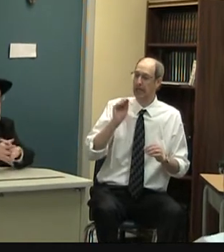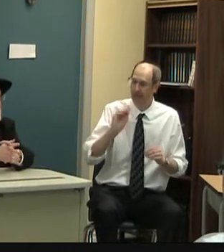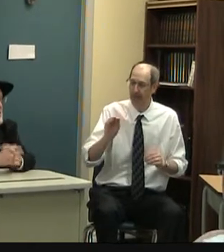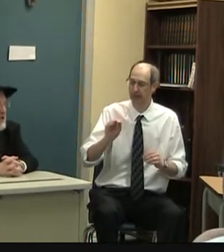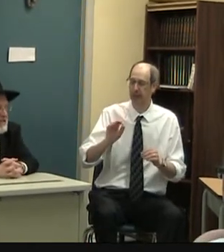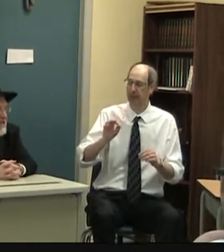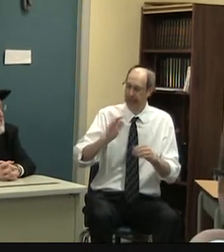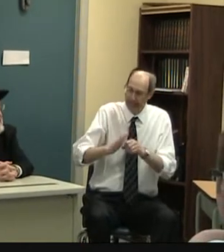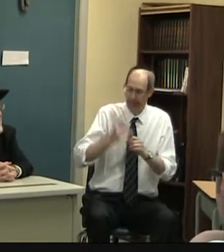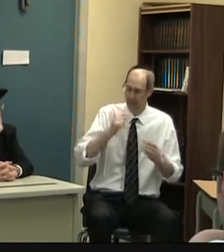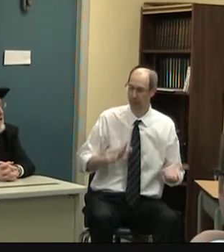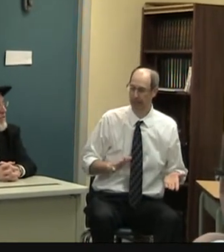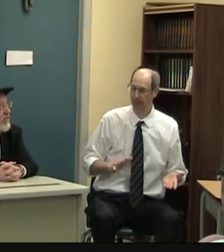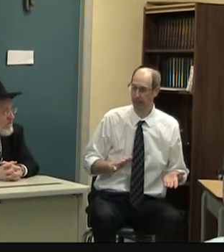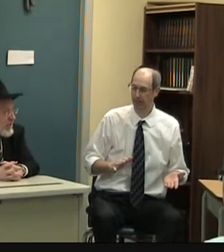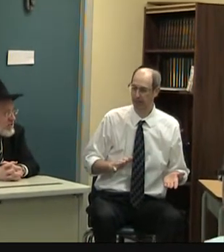sure looks like this is gonna be a good investment